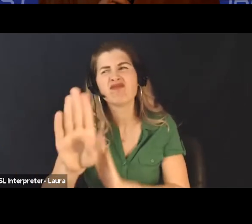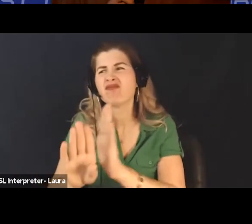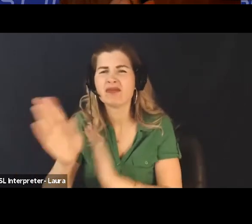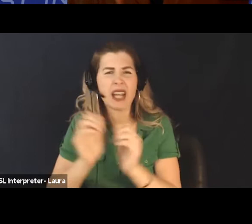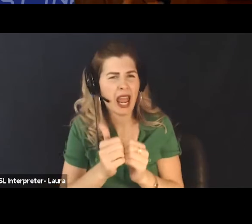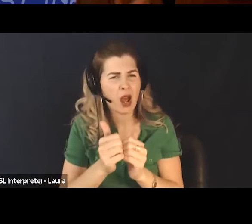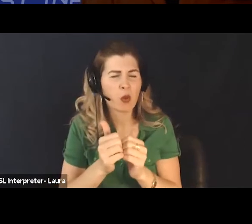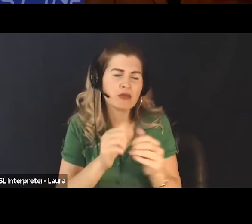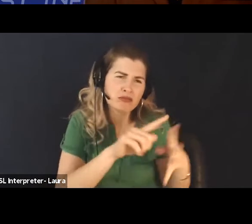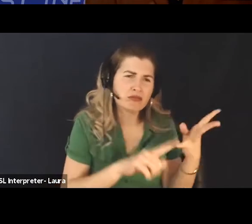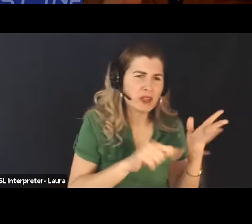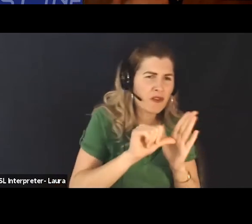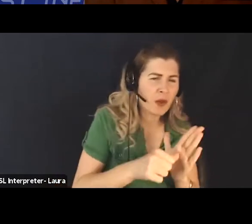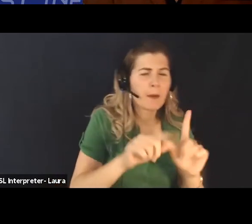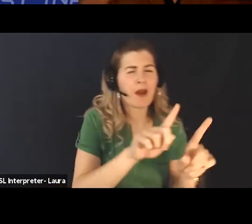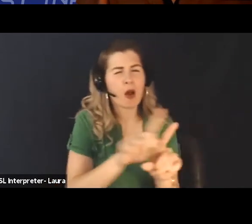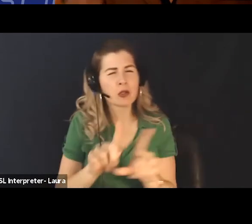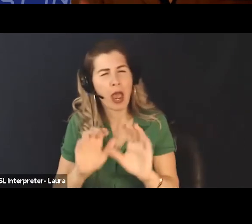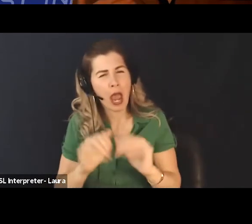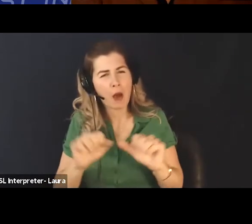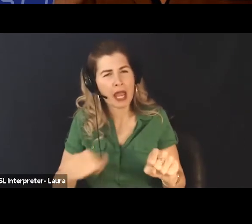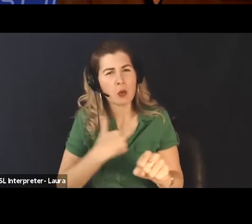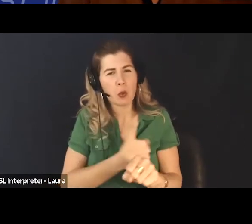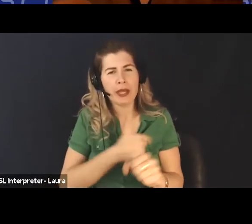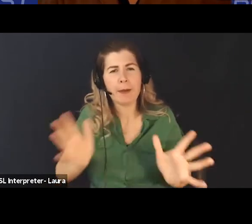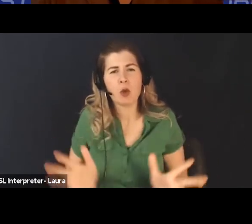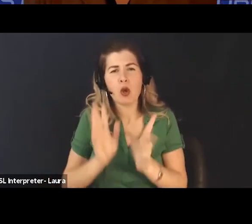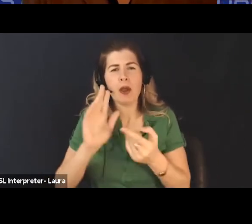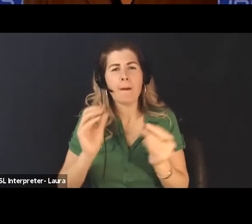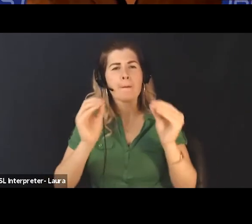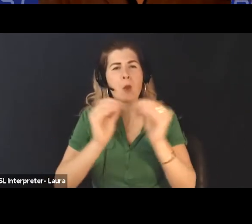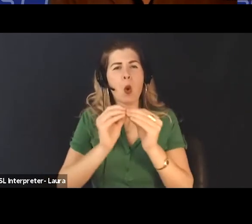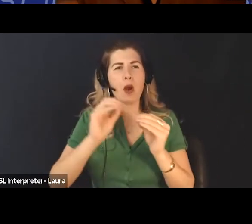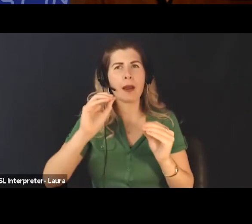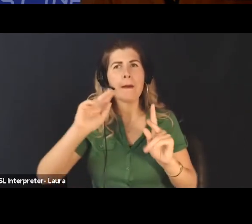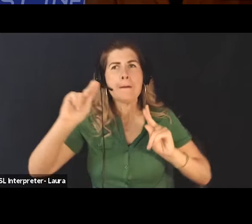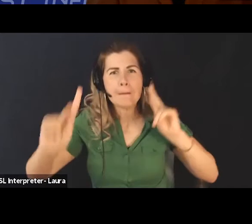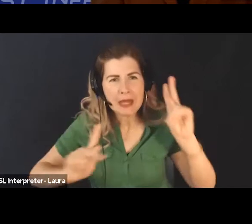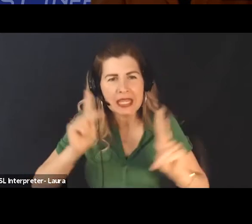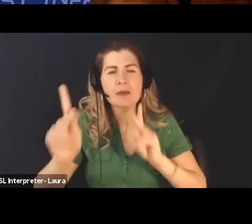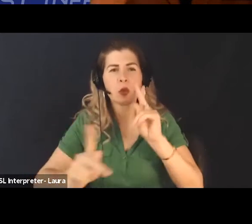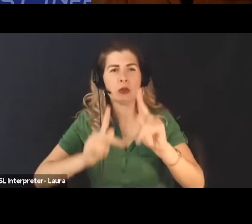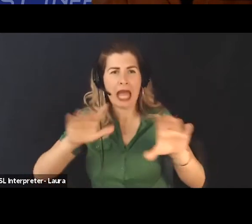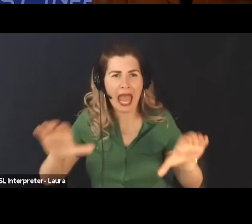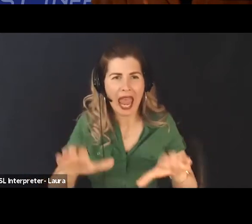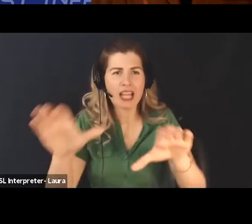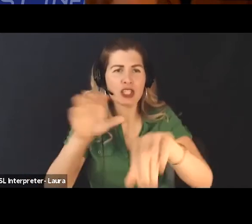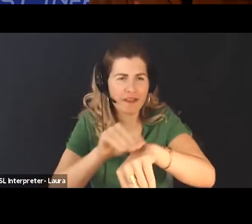but also how do we account for and build the political agency of movements that we hope to contribute to. What resources can we